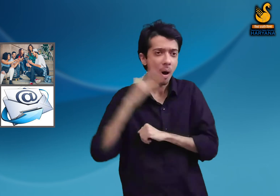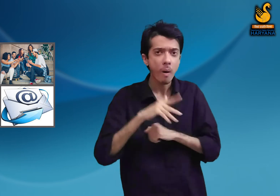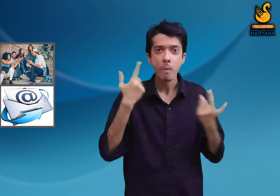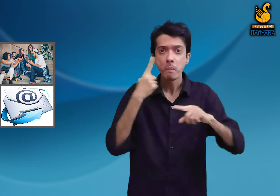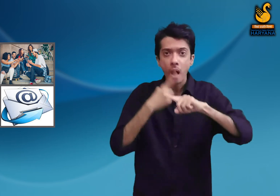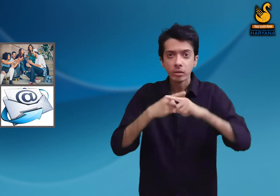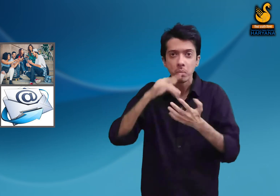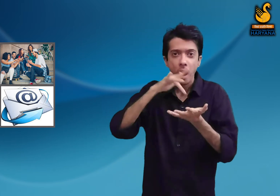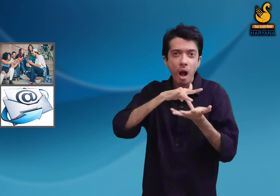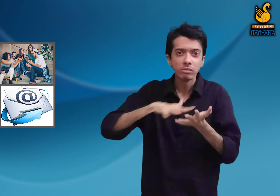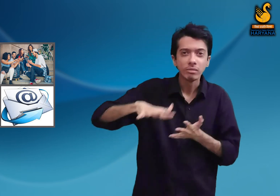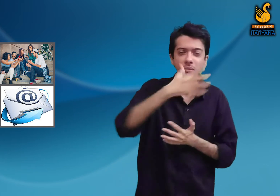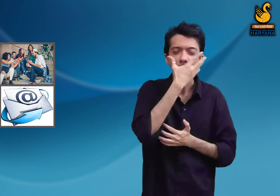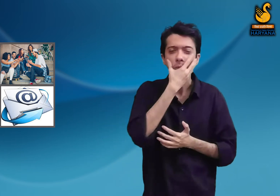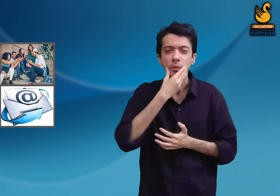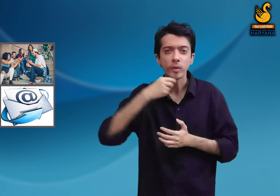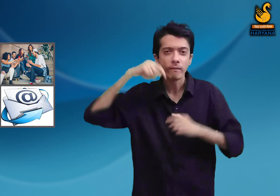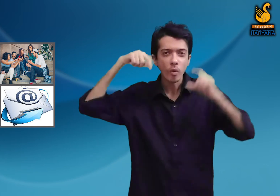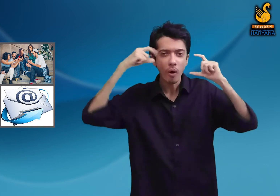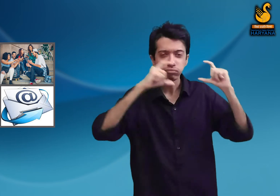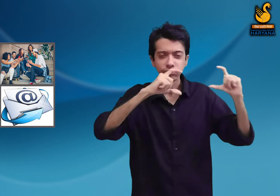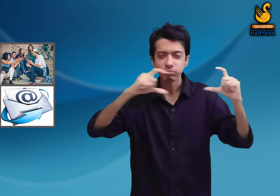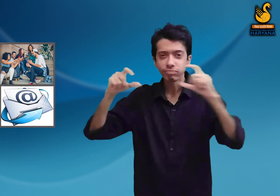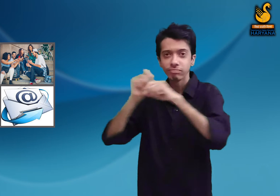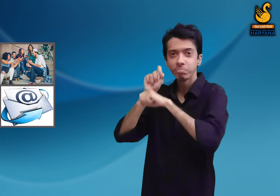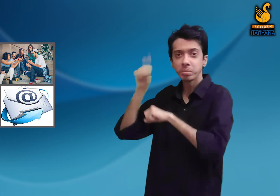Also, we use mobile phones to record videos of beautiful places